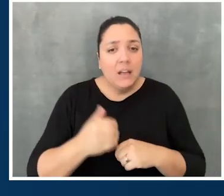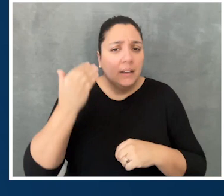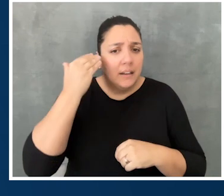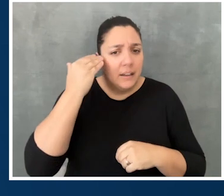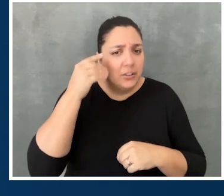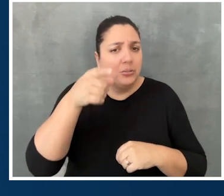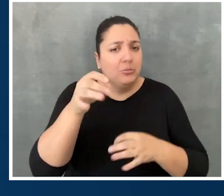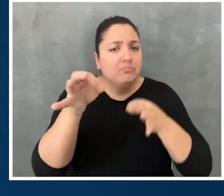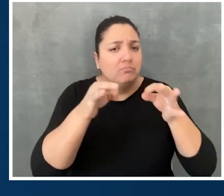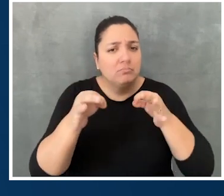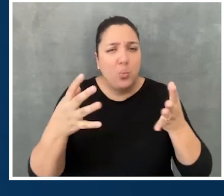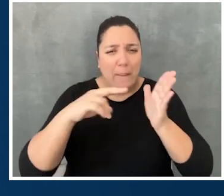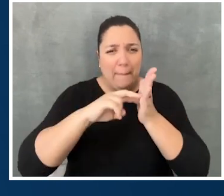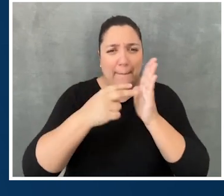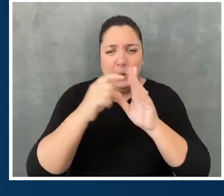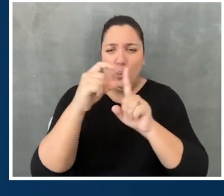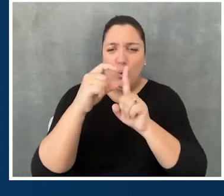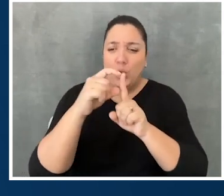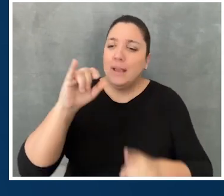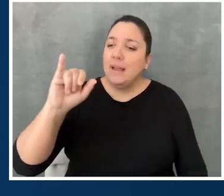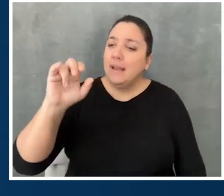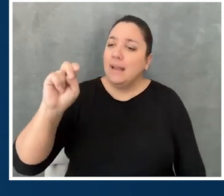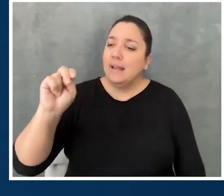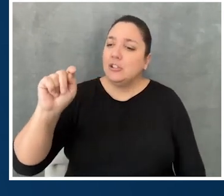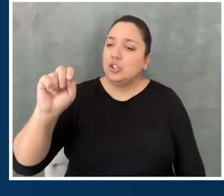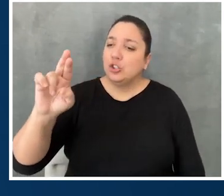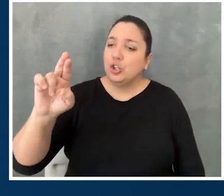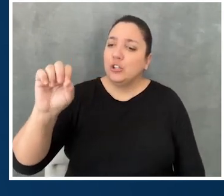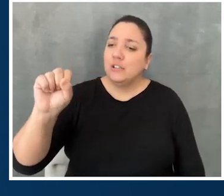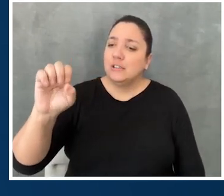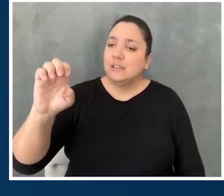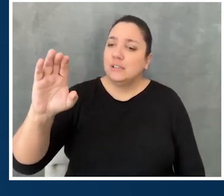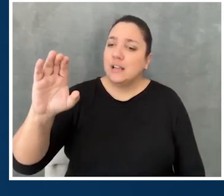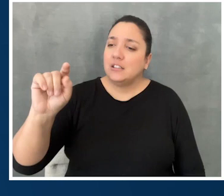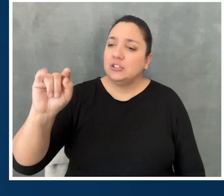of what intersectionality is, and I have also found that while we're...